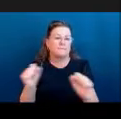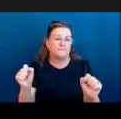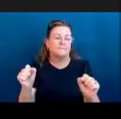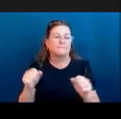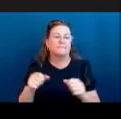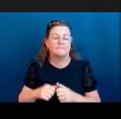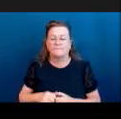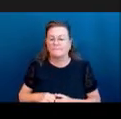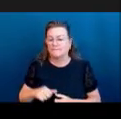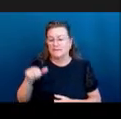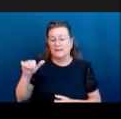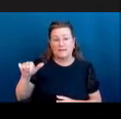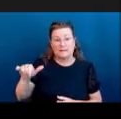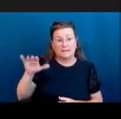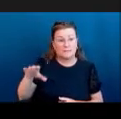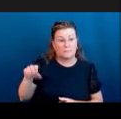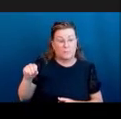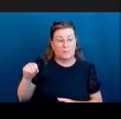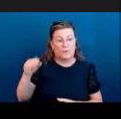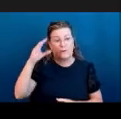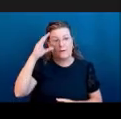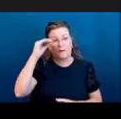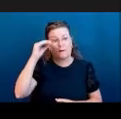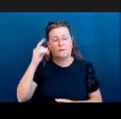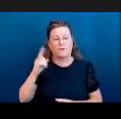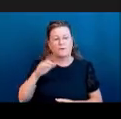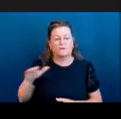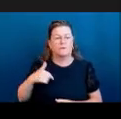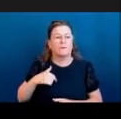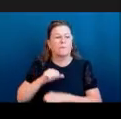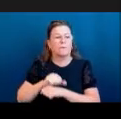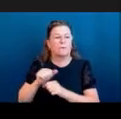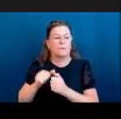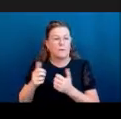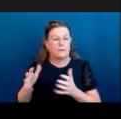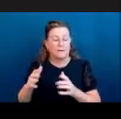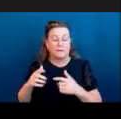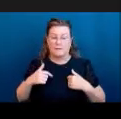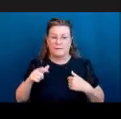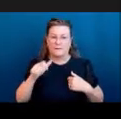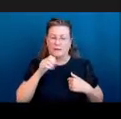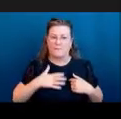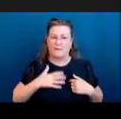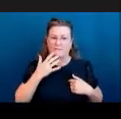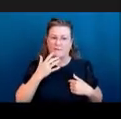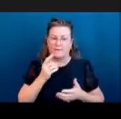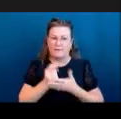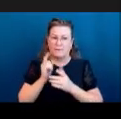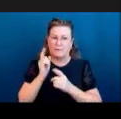This little boy is one of the children that I worked with, and this is not my favorite therapy moment of mine. Mom really